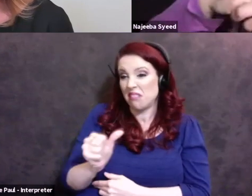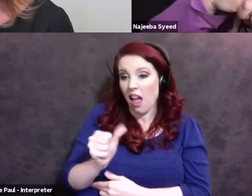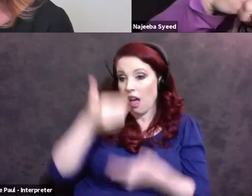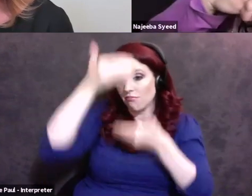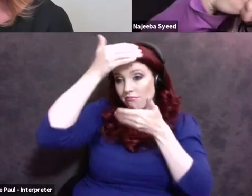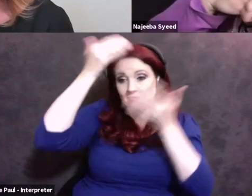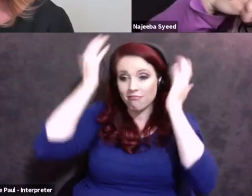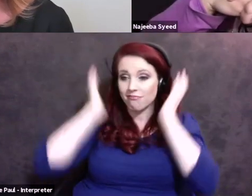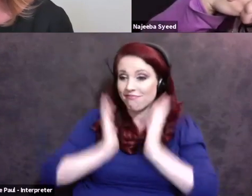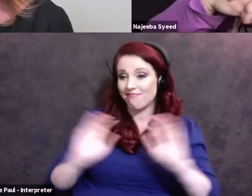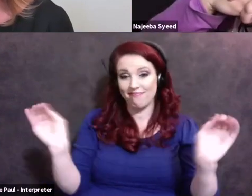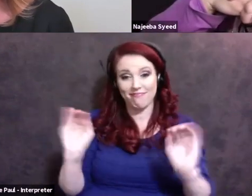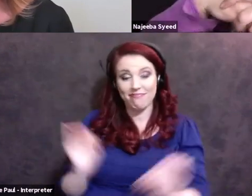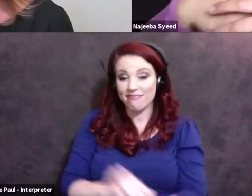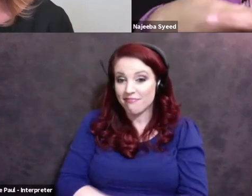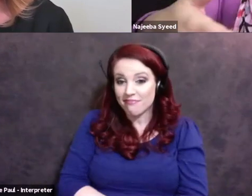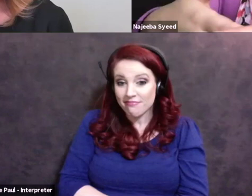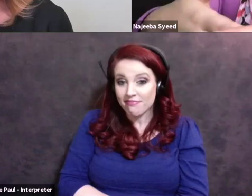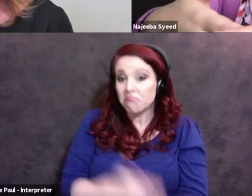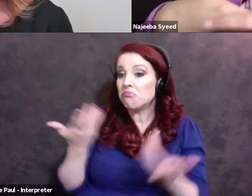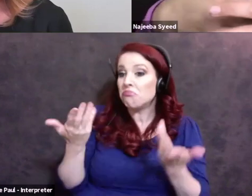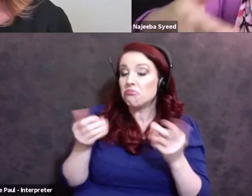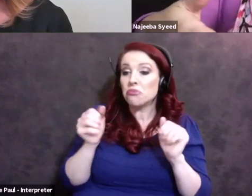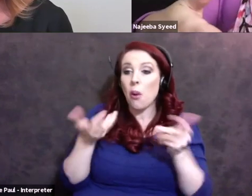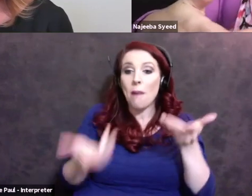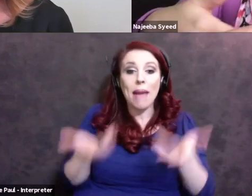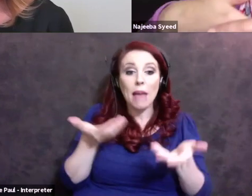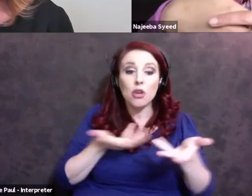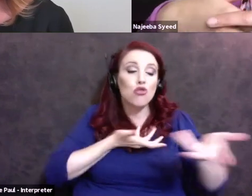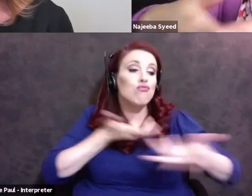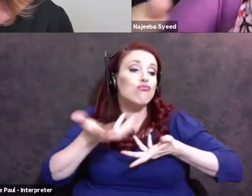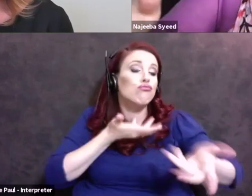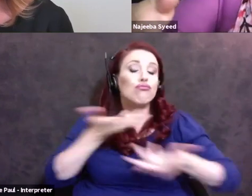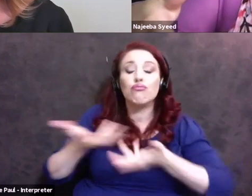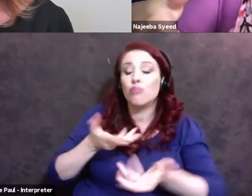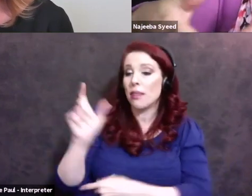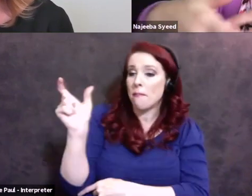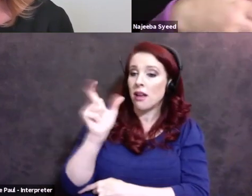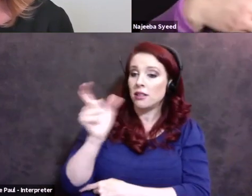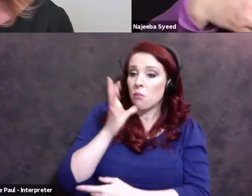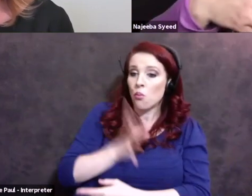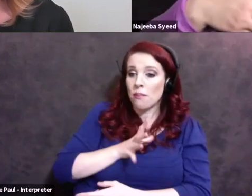So... You could be interacting or engaging with Muslim women in your workplace that have a